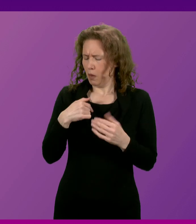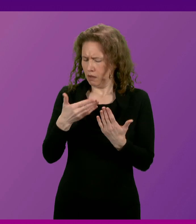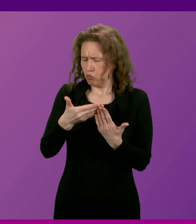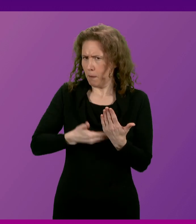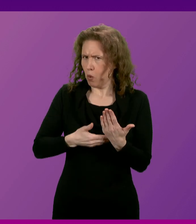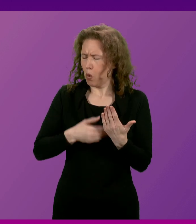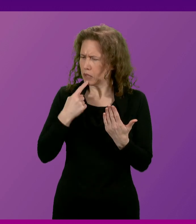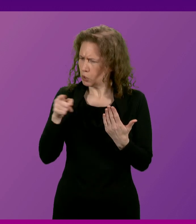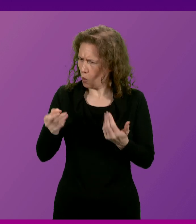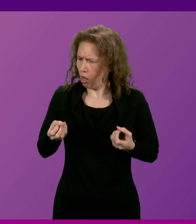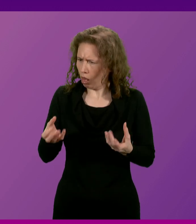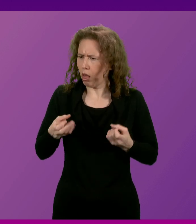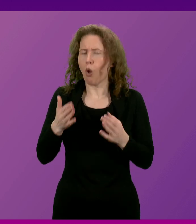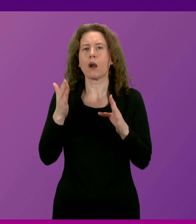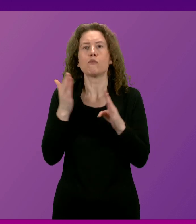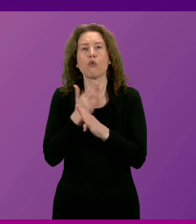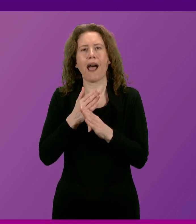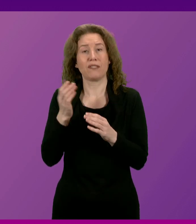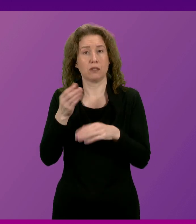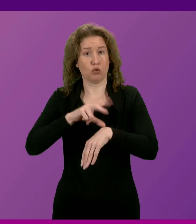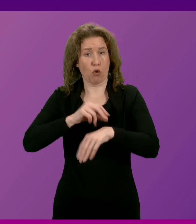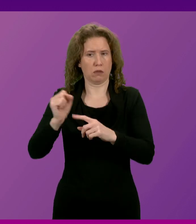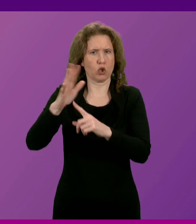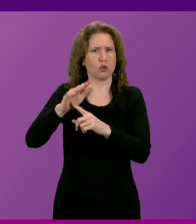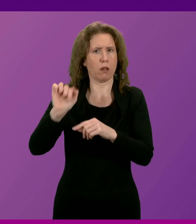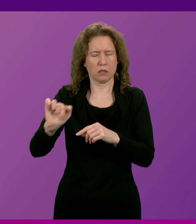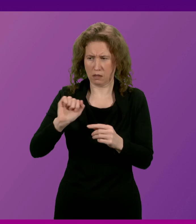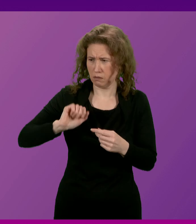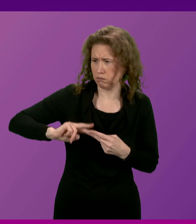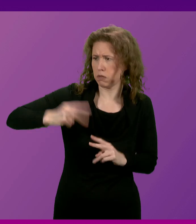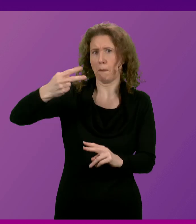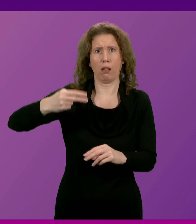its spending on private consultants has almost doubled in the space of five years.